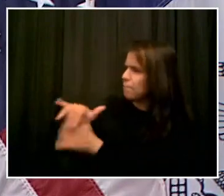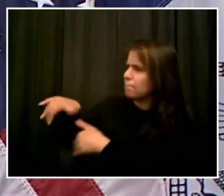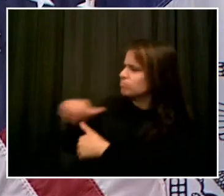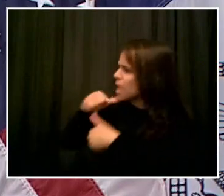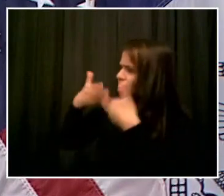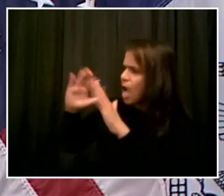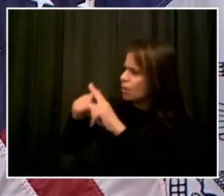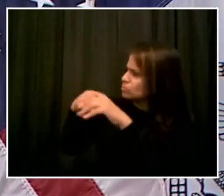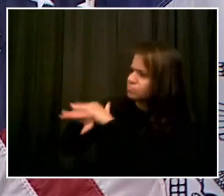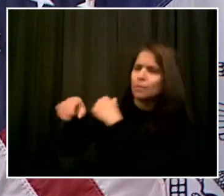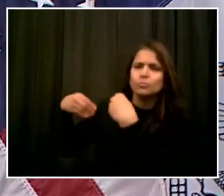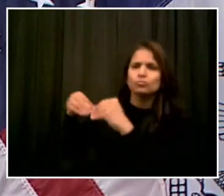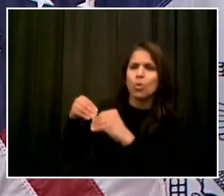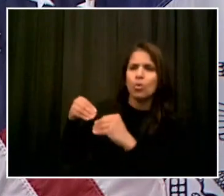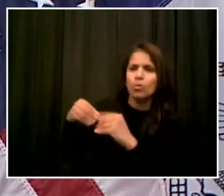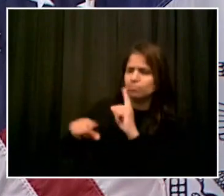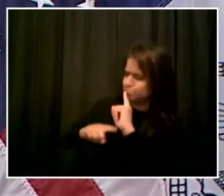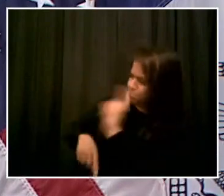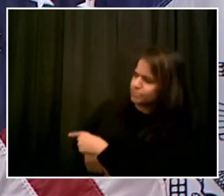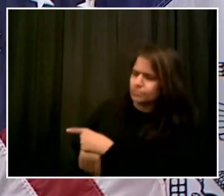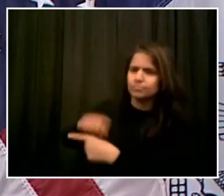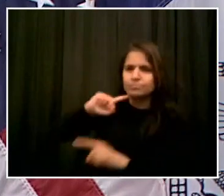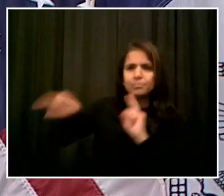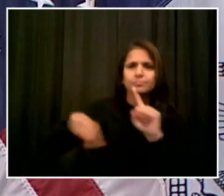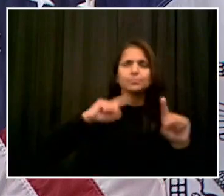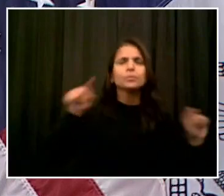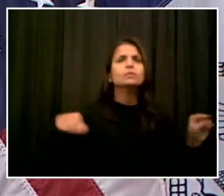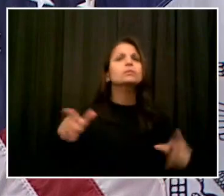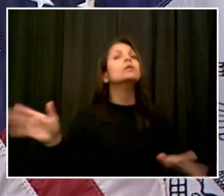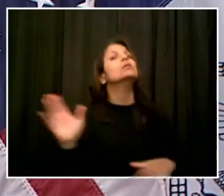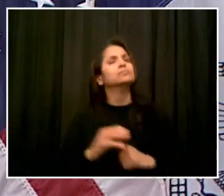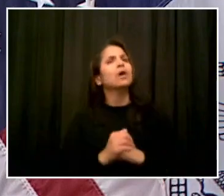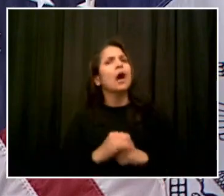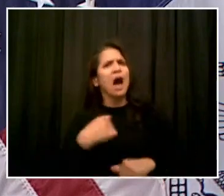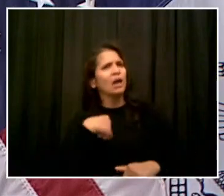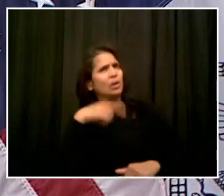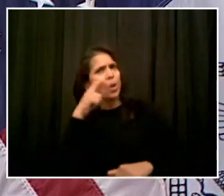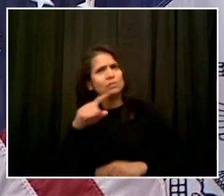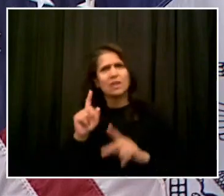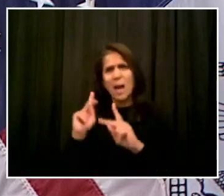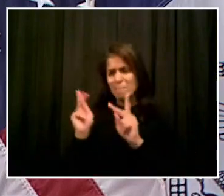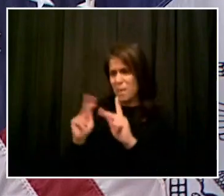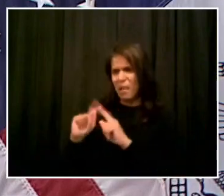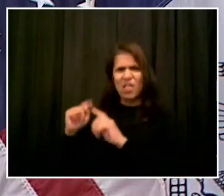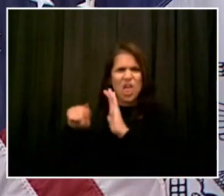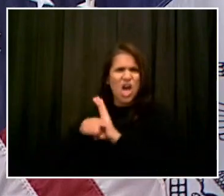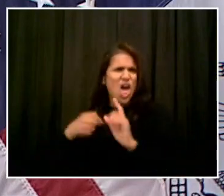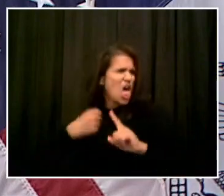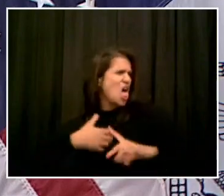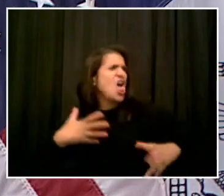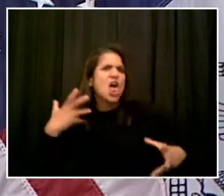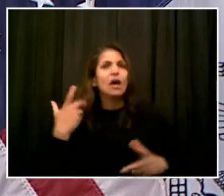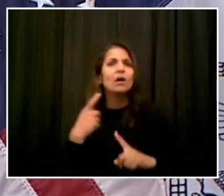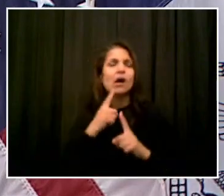VIOLENT ELEMENTS AND FORCE THEM OUT OF PROTESTS.